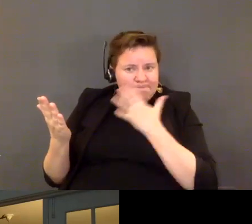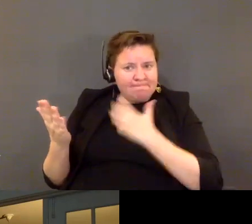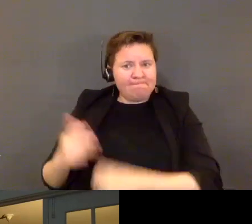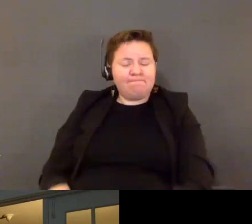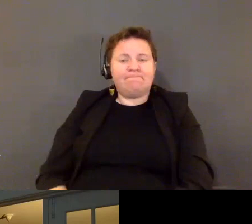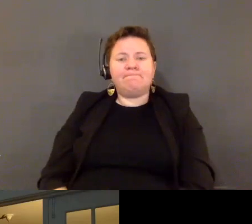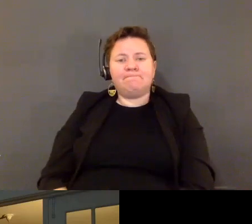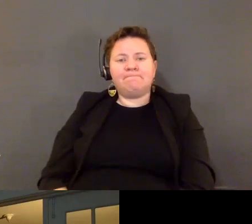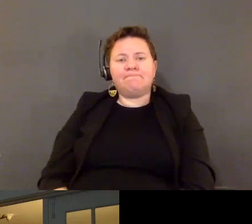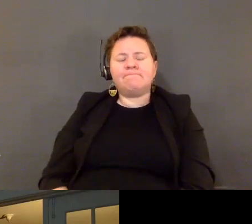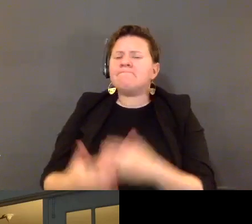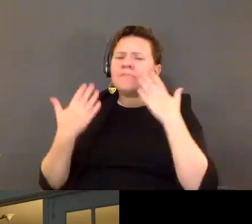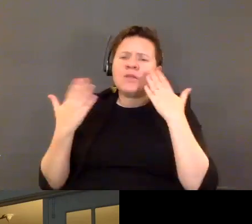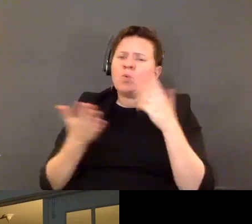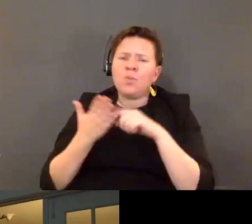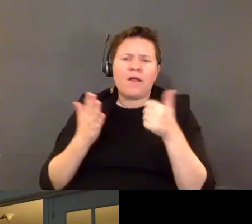i don't know what other people do with